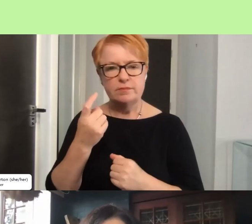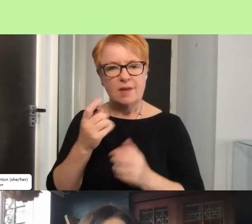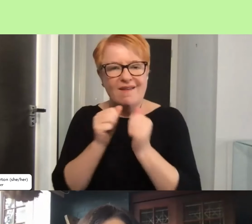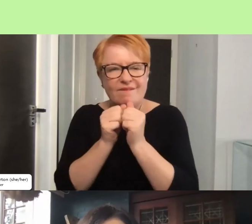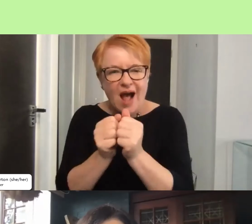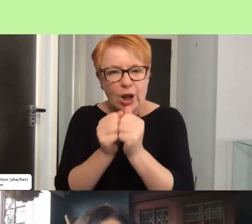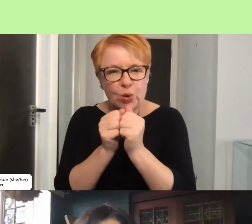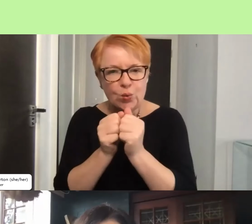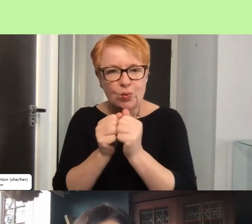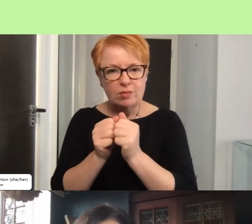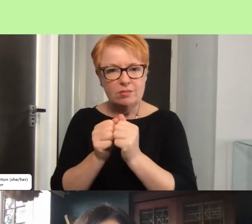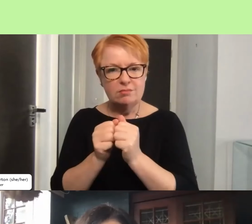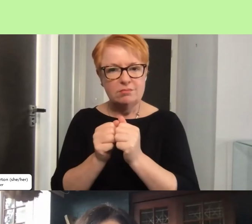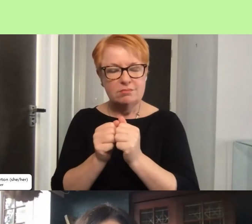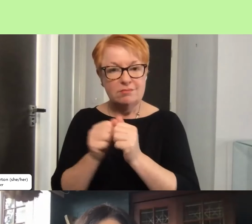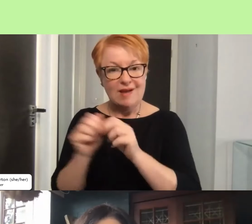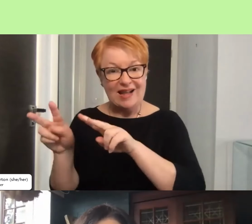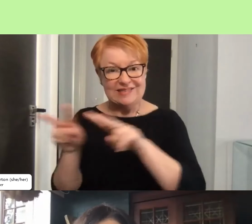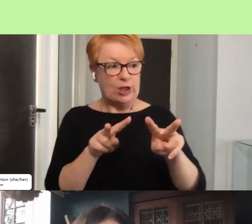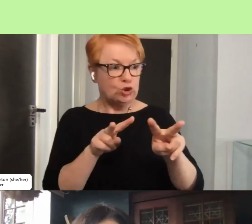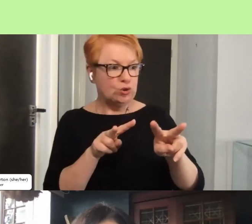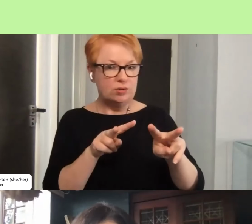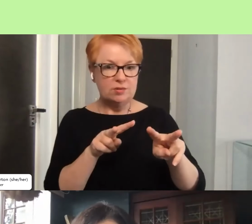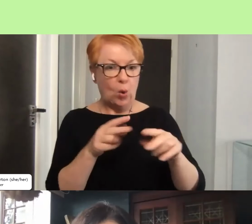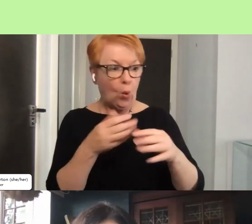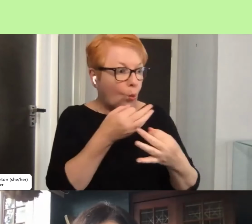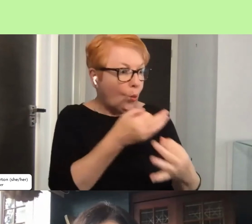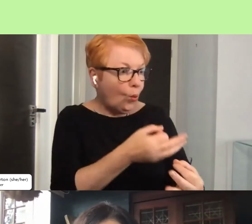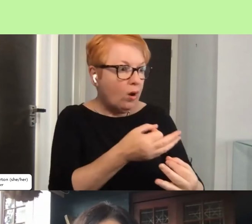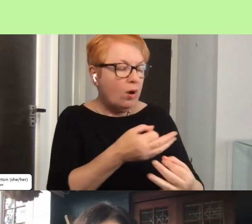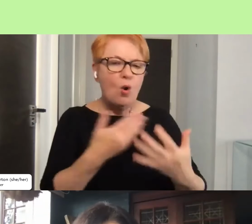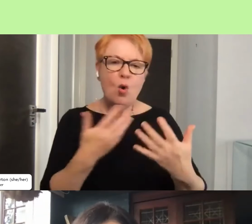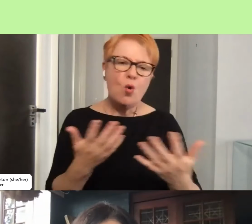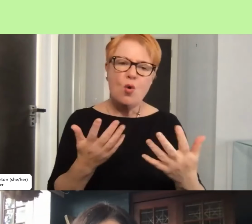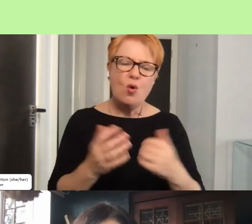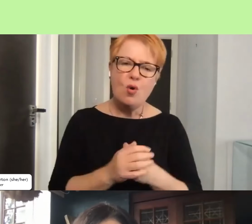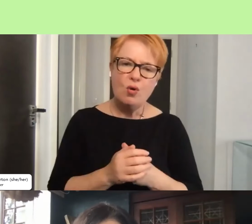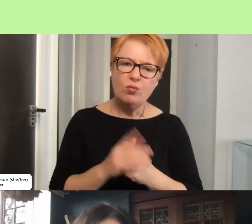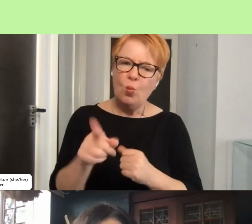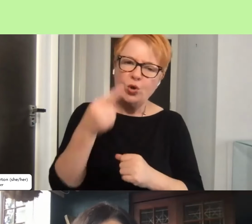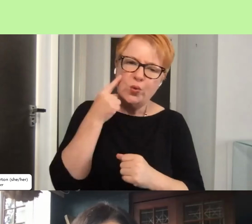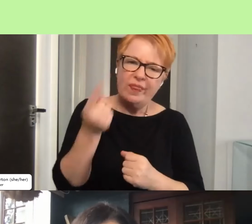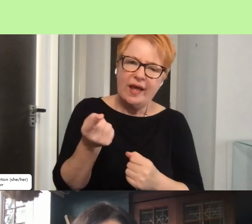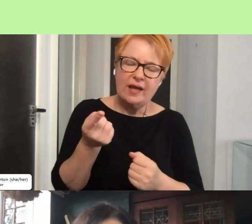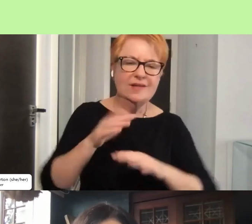Or is it that you are really doing this work, not necessarily about drawing attention,